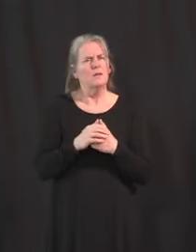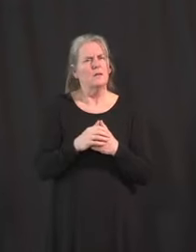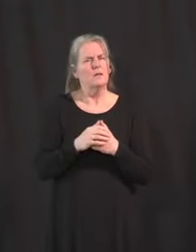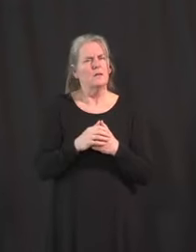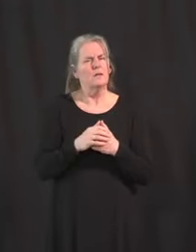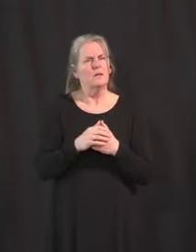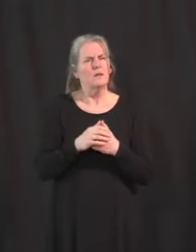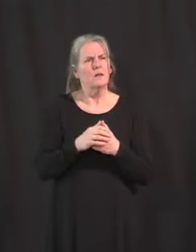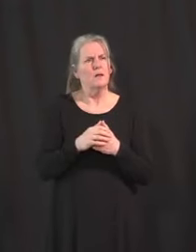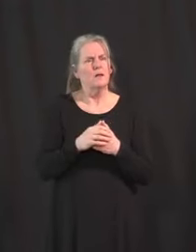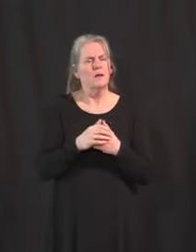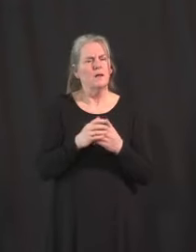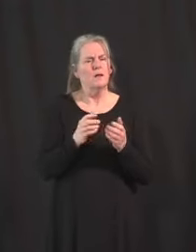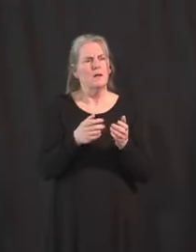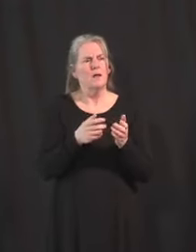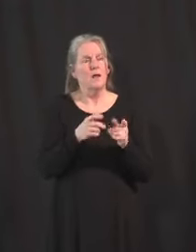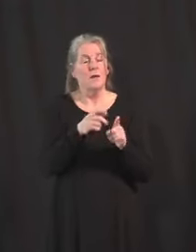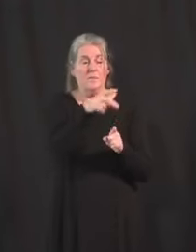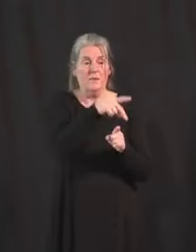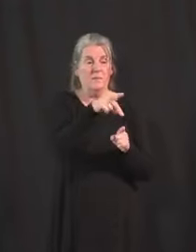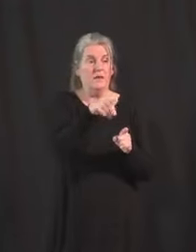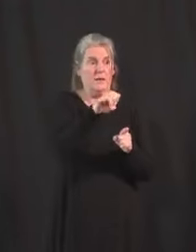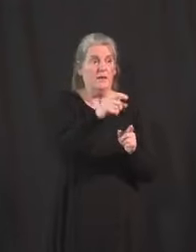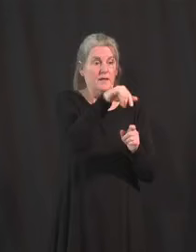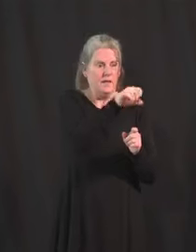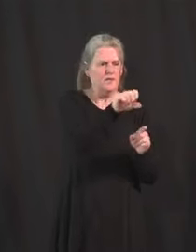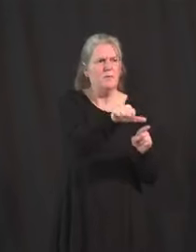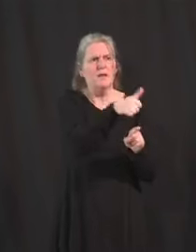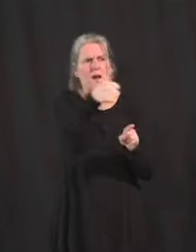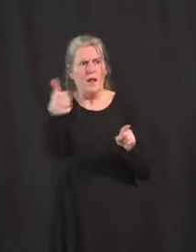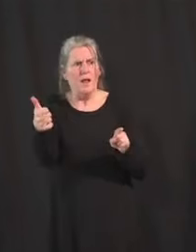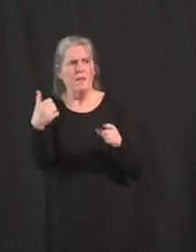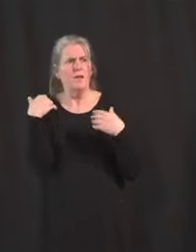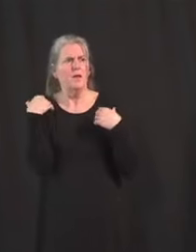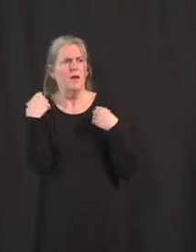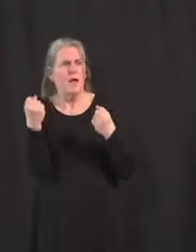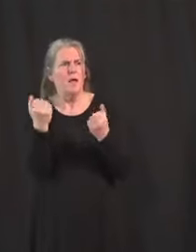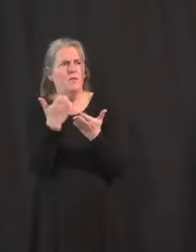THERE OTHER MEDICAL EQUIPMENT THAT MIGHT BE A PART OF A FEDERAL AGREEMENT. SO, FOR INSTANCE, THERE IS A